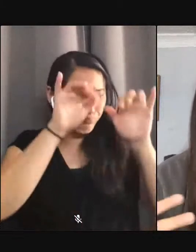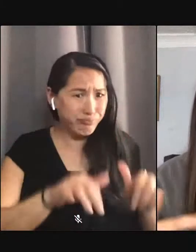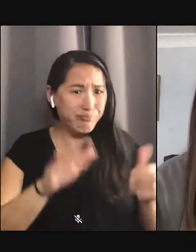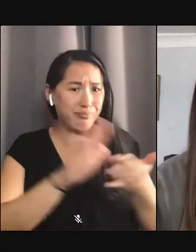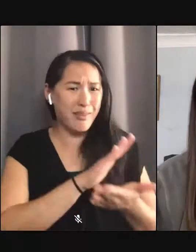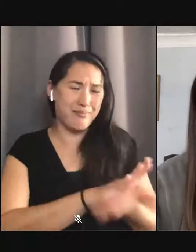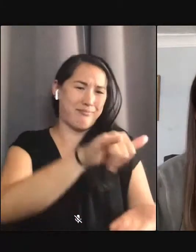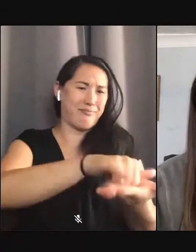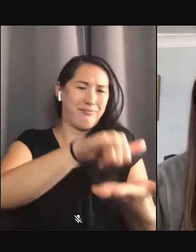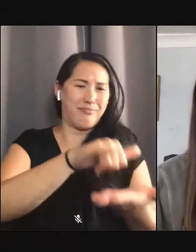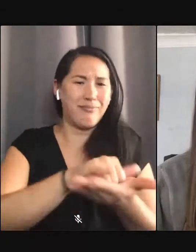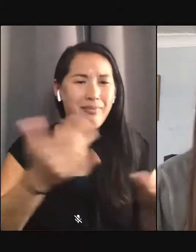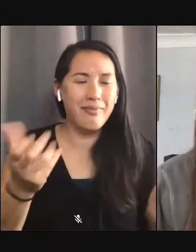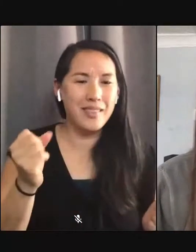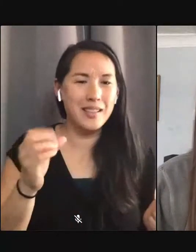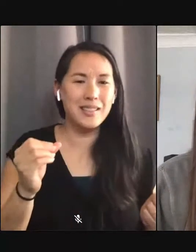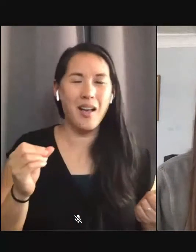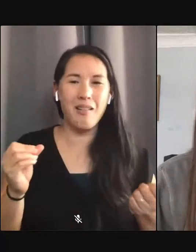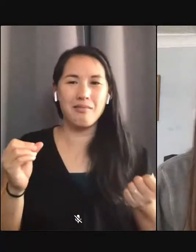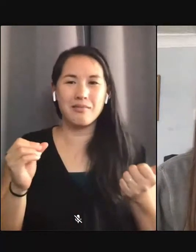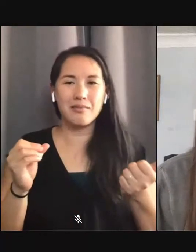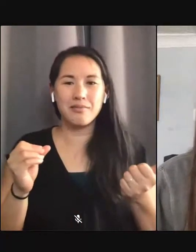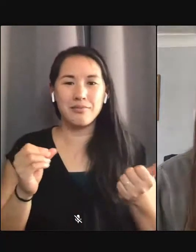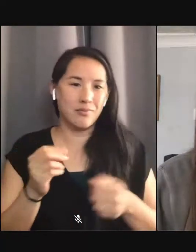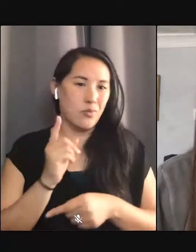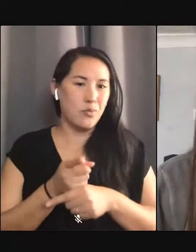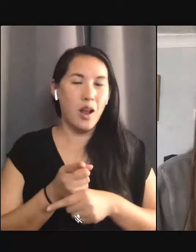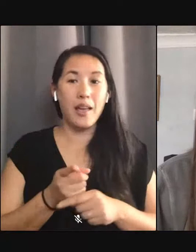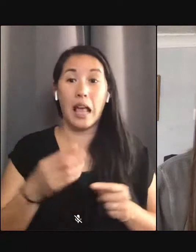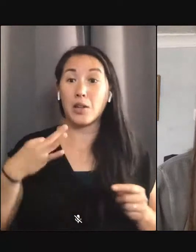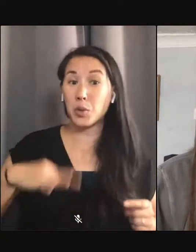put them on a piece of paper so um yeah i think they're useful in some ways but especially when